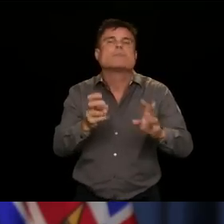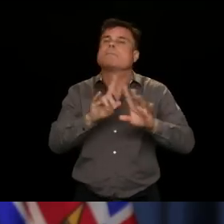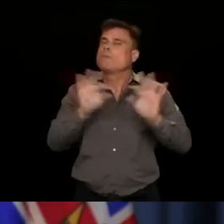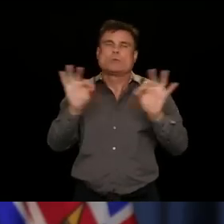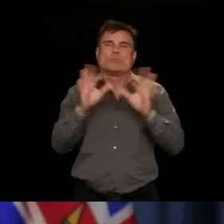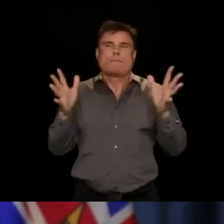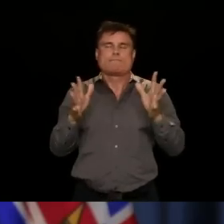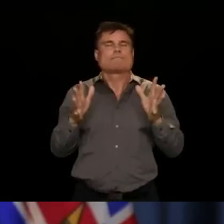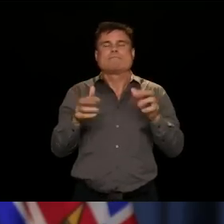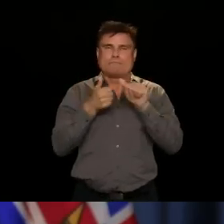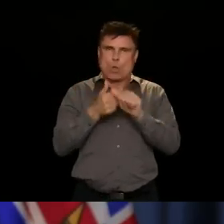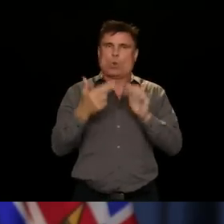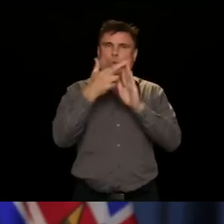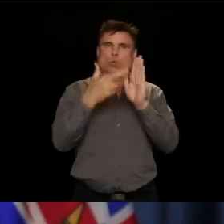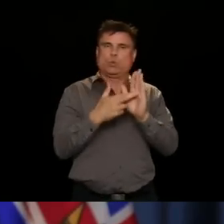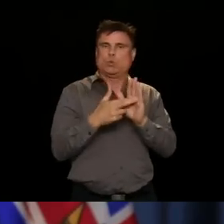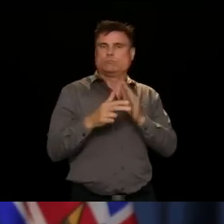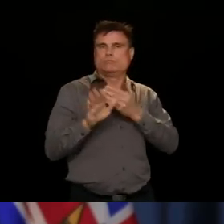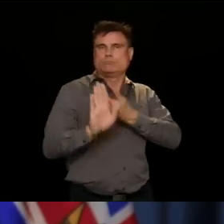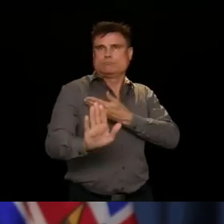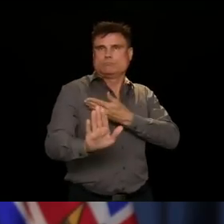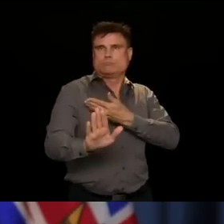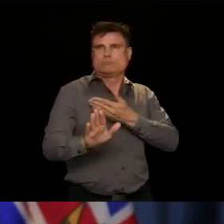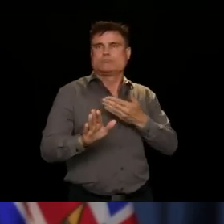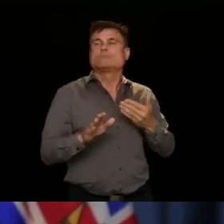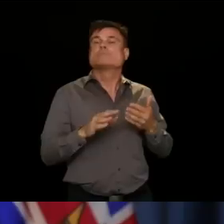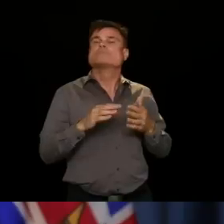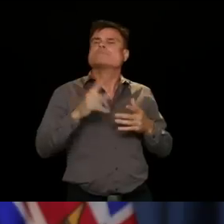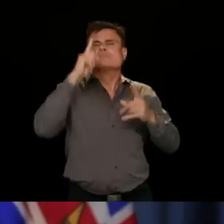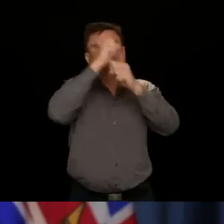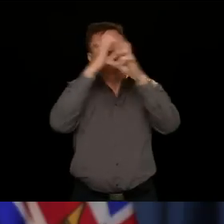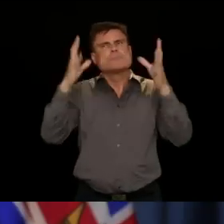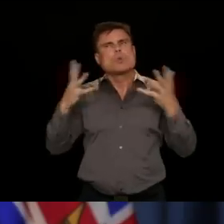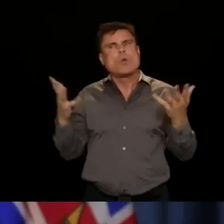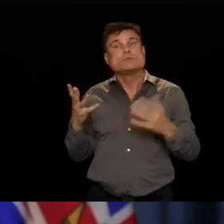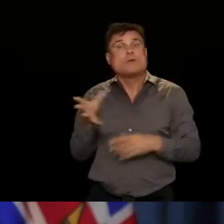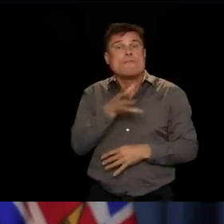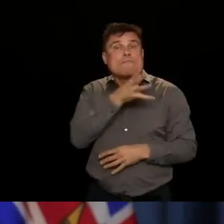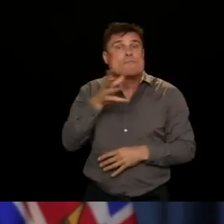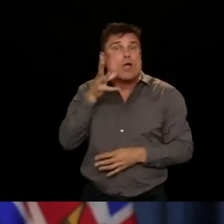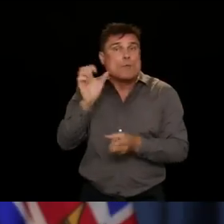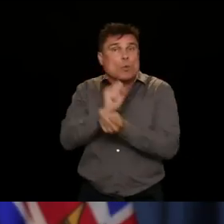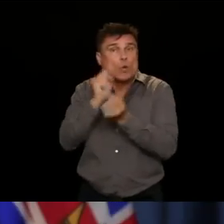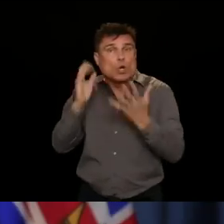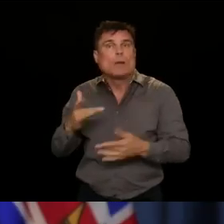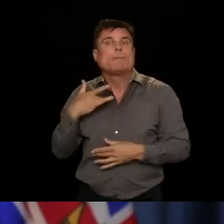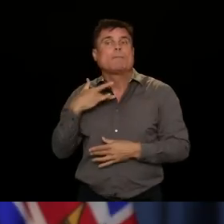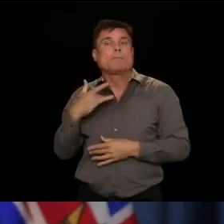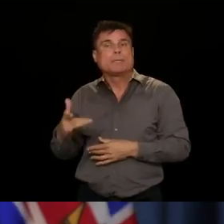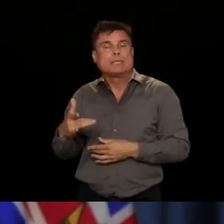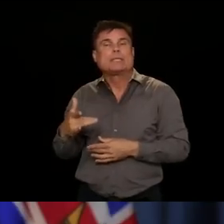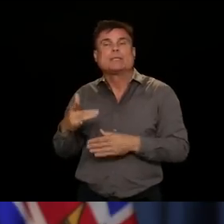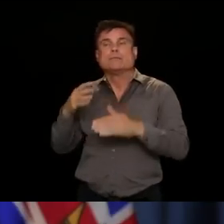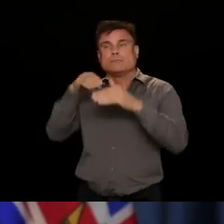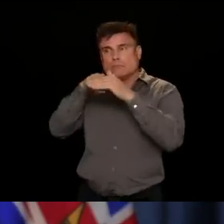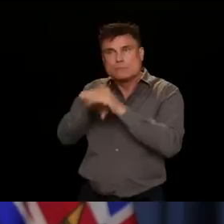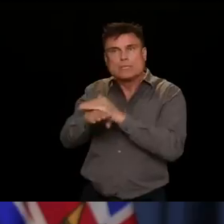This is not a normal year. The decisions that have been taken not to allow visitors are important. The decisions we've taken on the essential